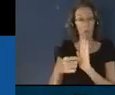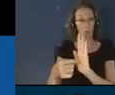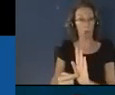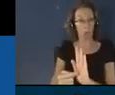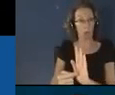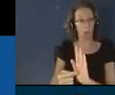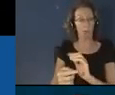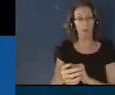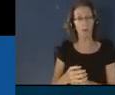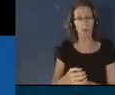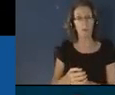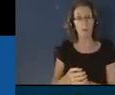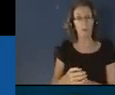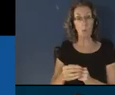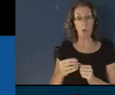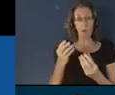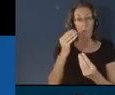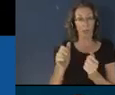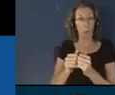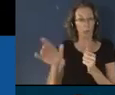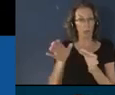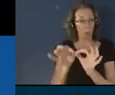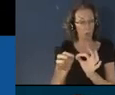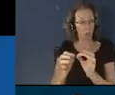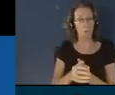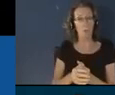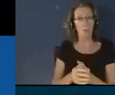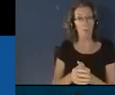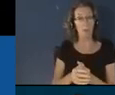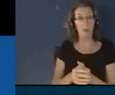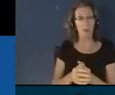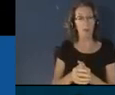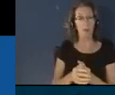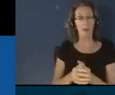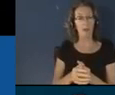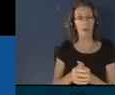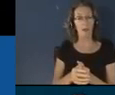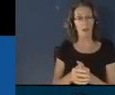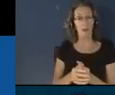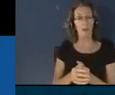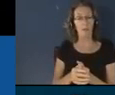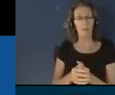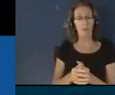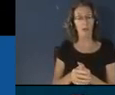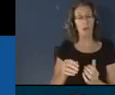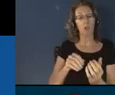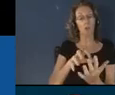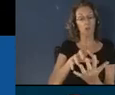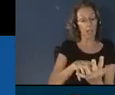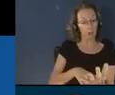so you want to communicate with them. If you can give them the transcription or some idea of